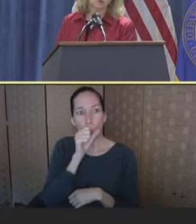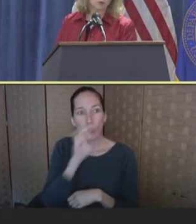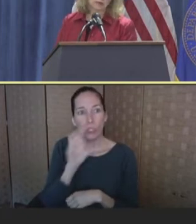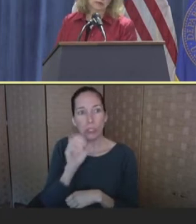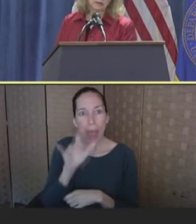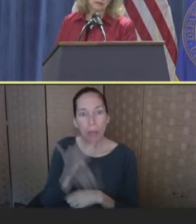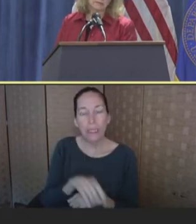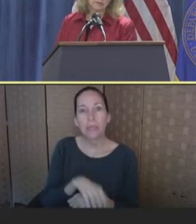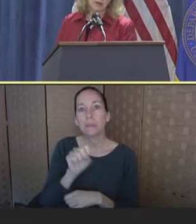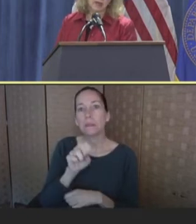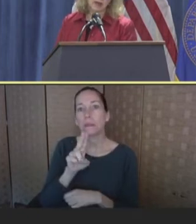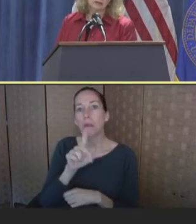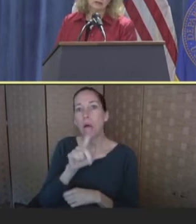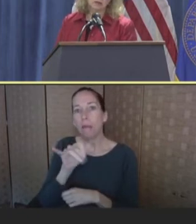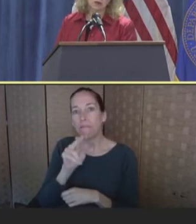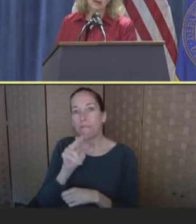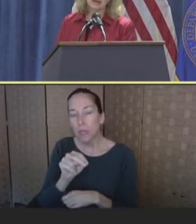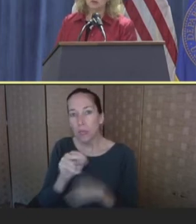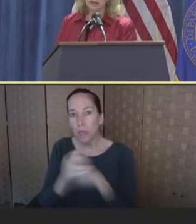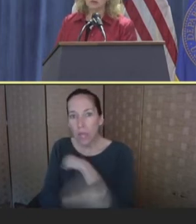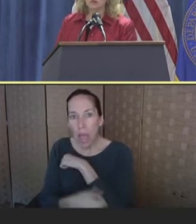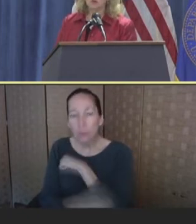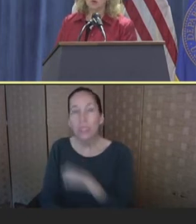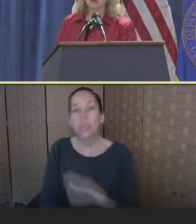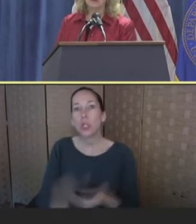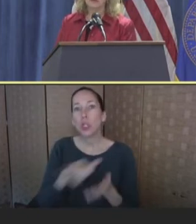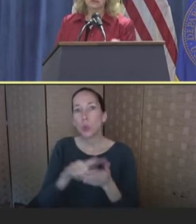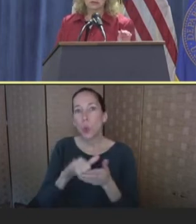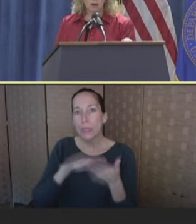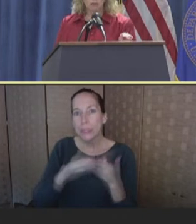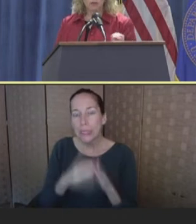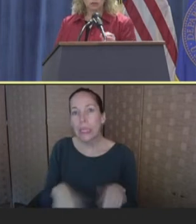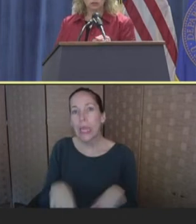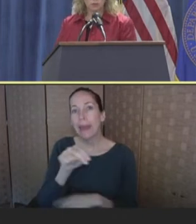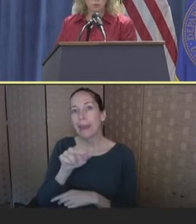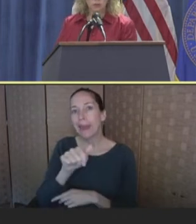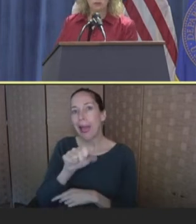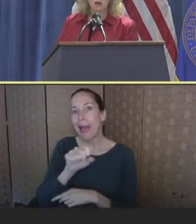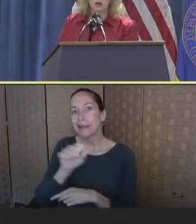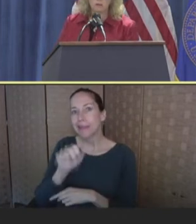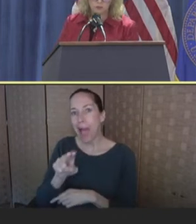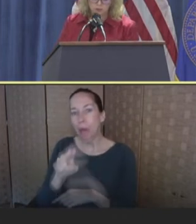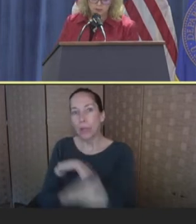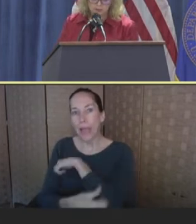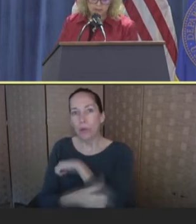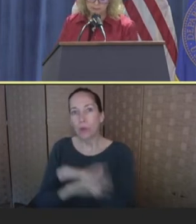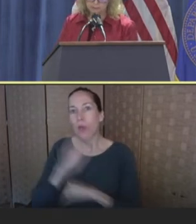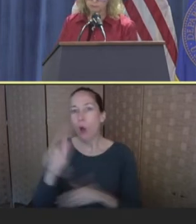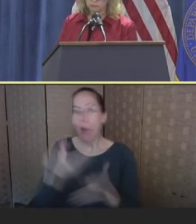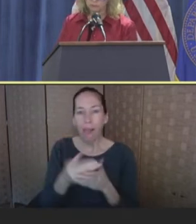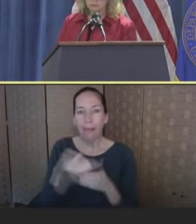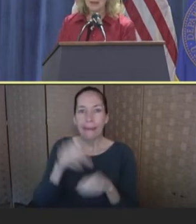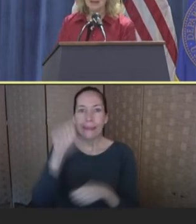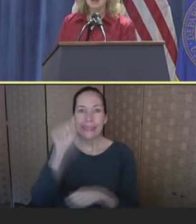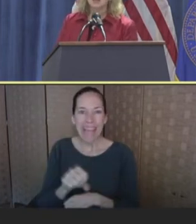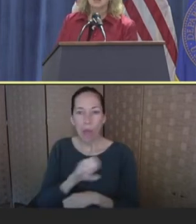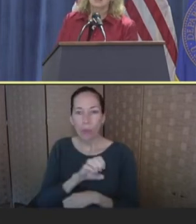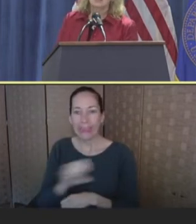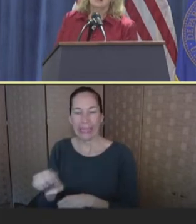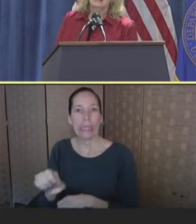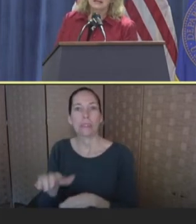York City, and Nassau County, all in the southeastern portion of New York State.